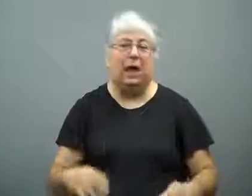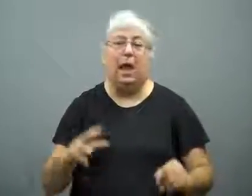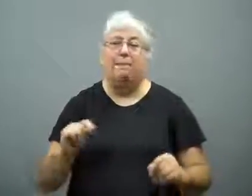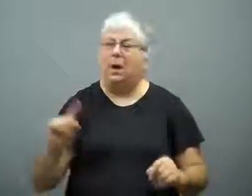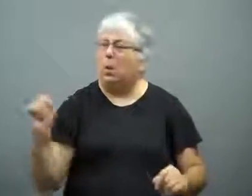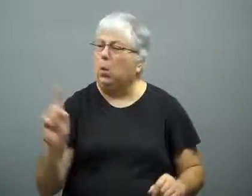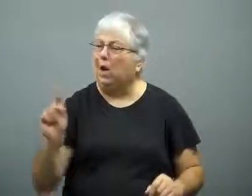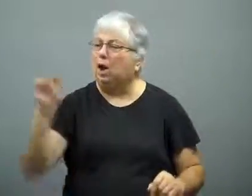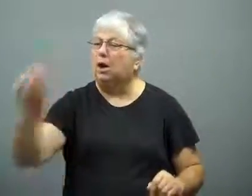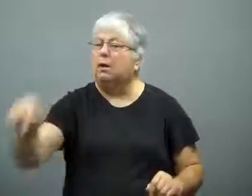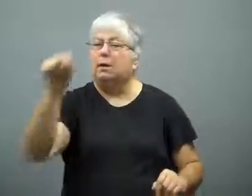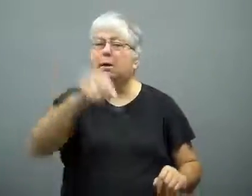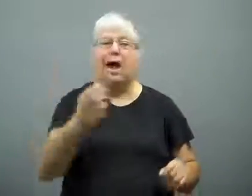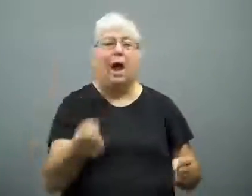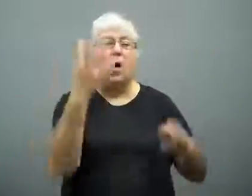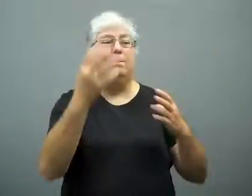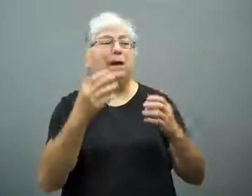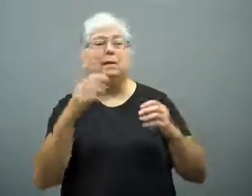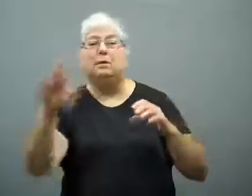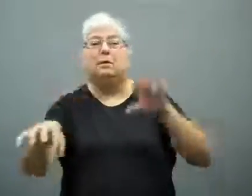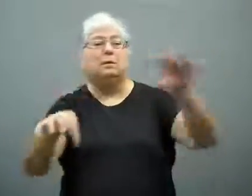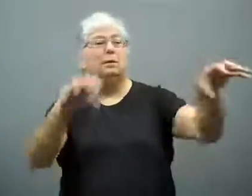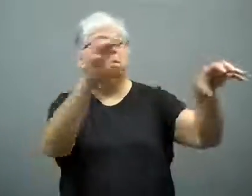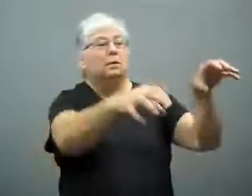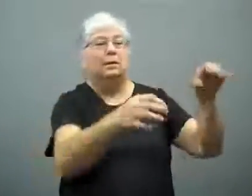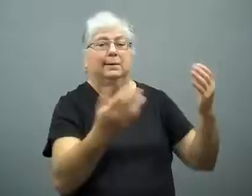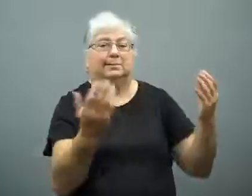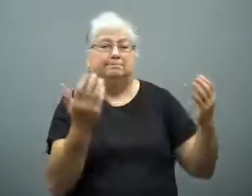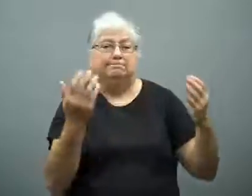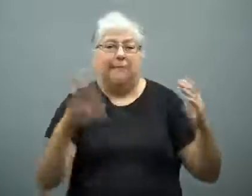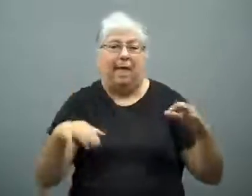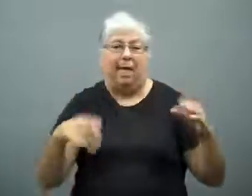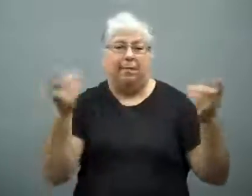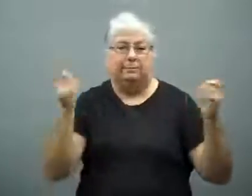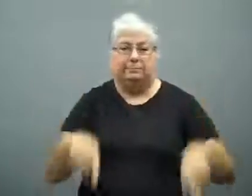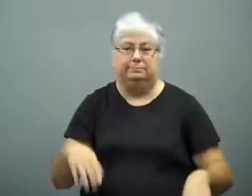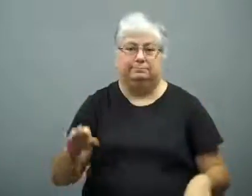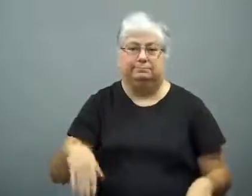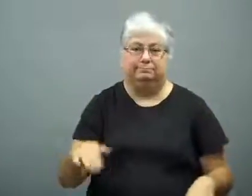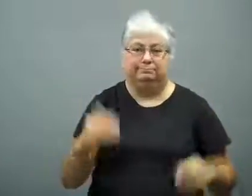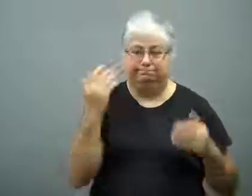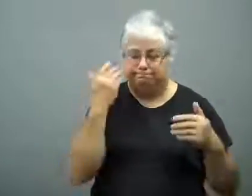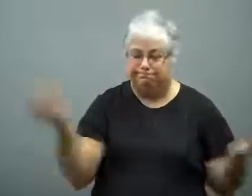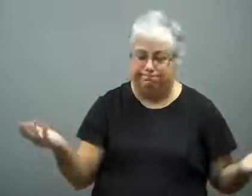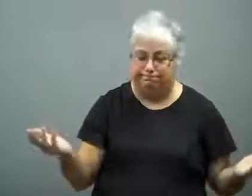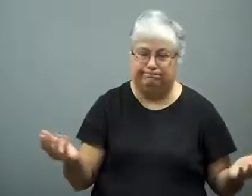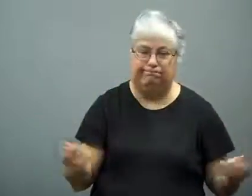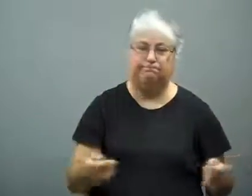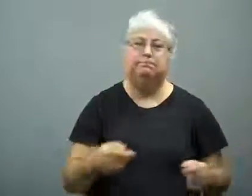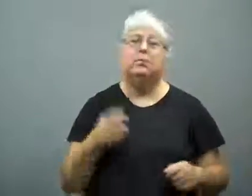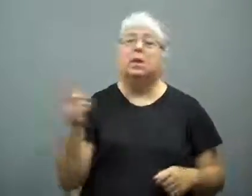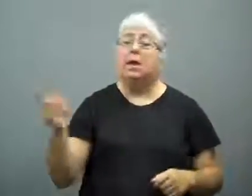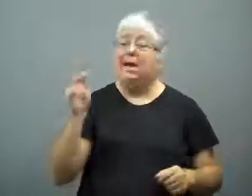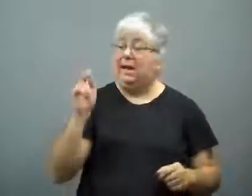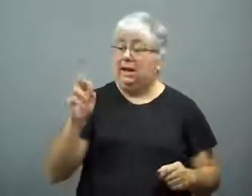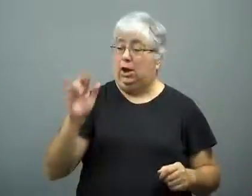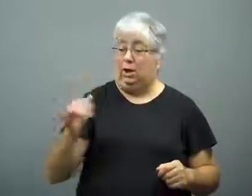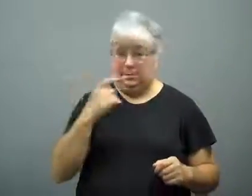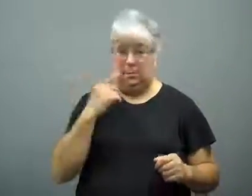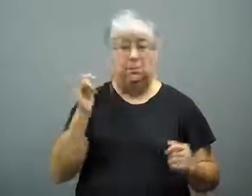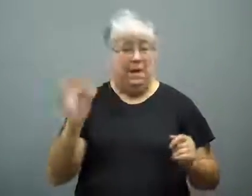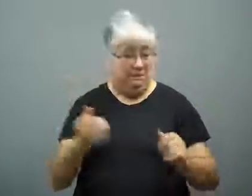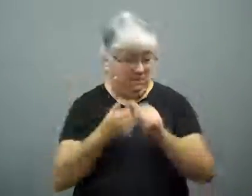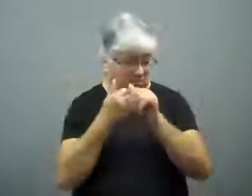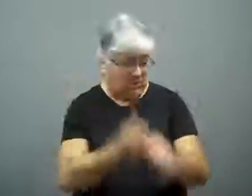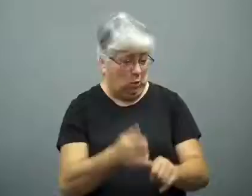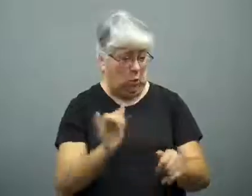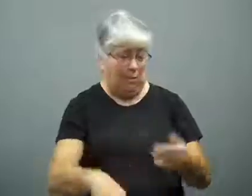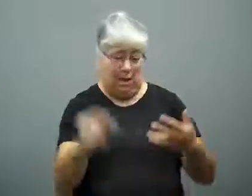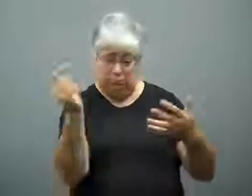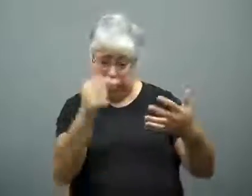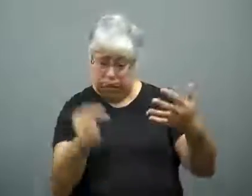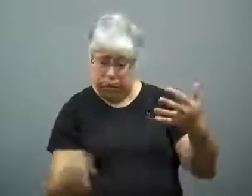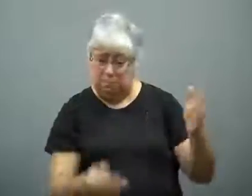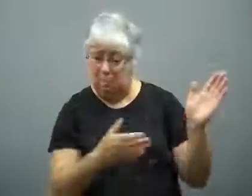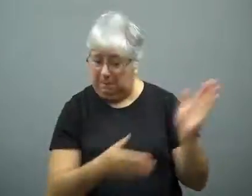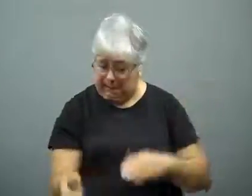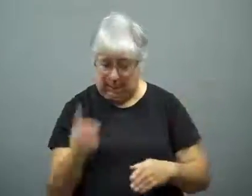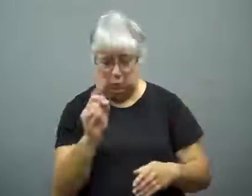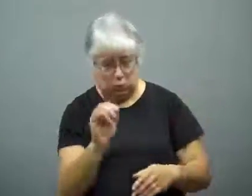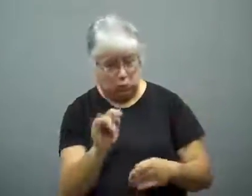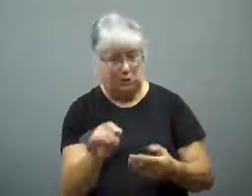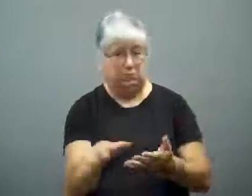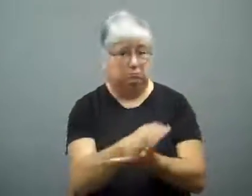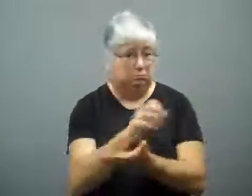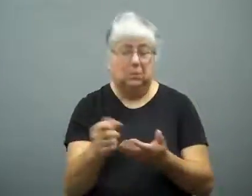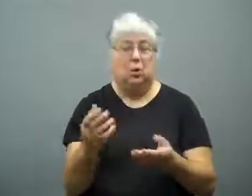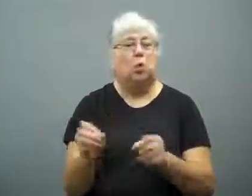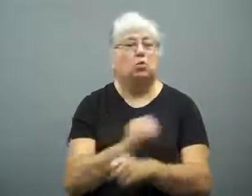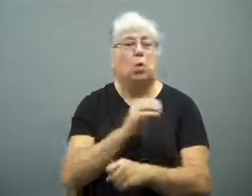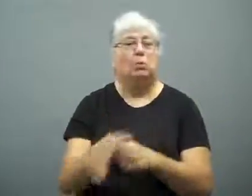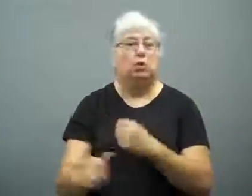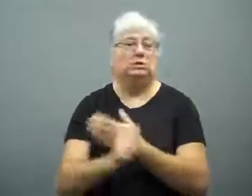The number of locations and where they are hasn't been determined.